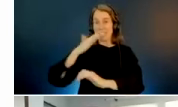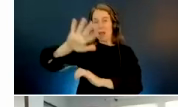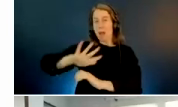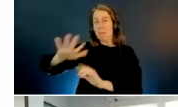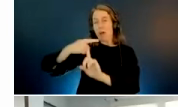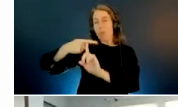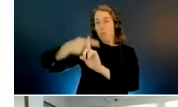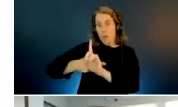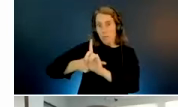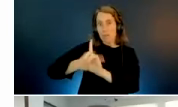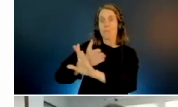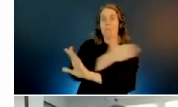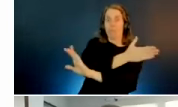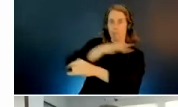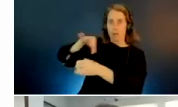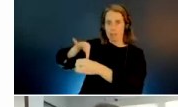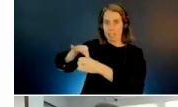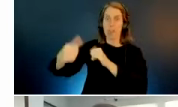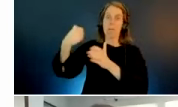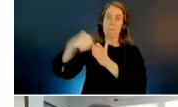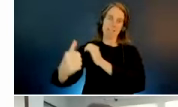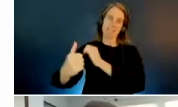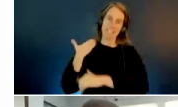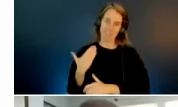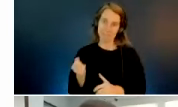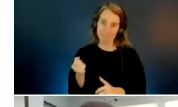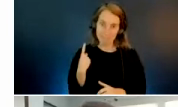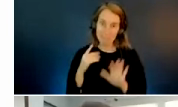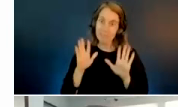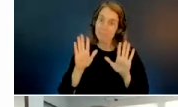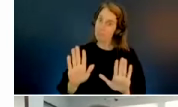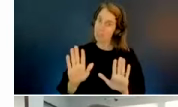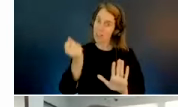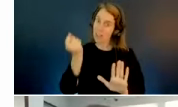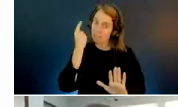consider that things might happen in 30 days um if you're really on the fence about a candidate